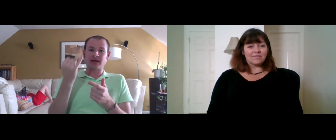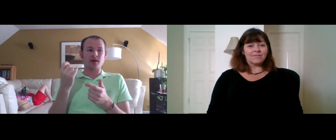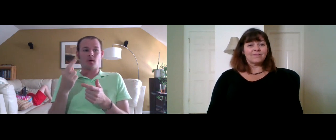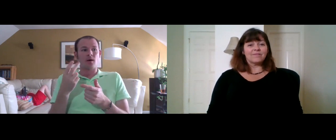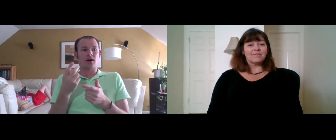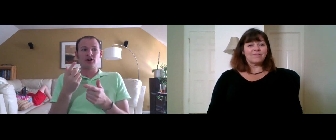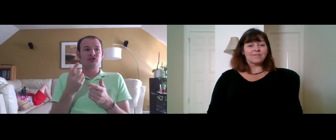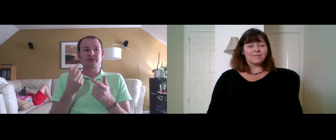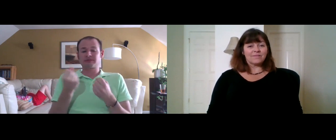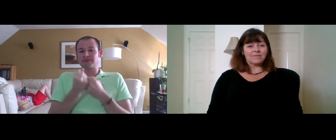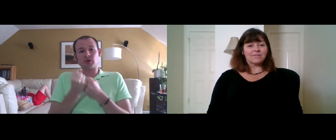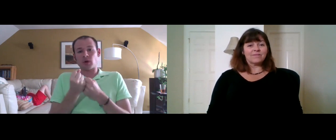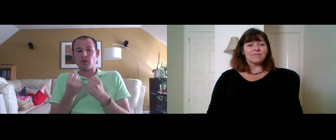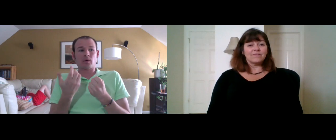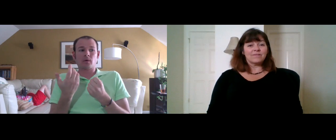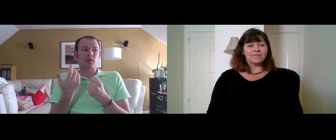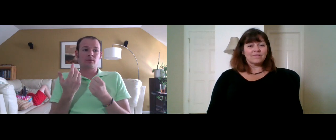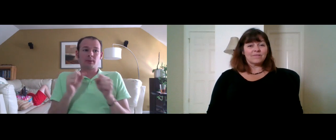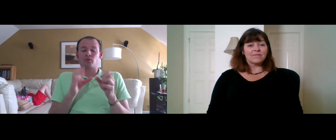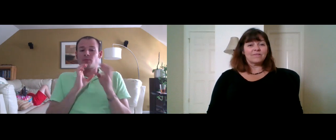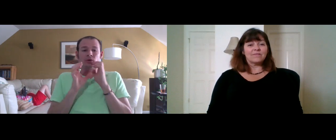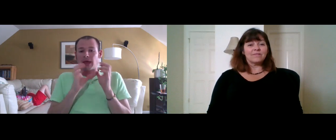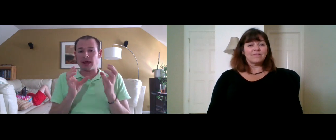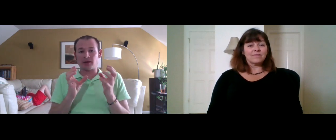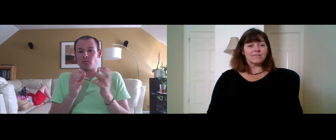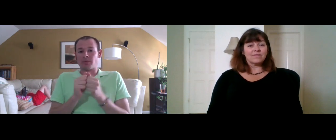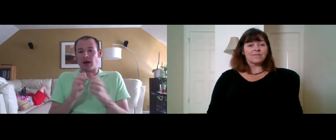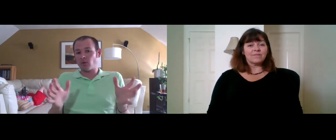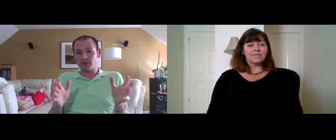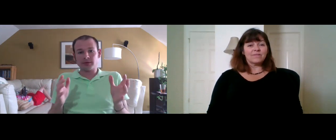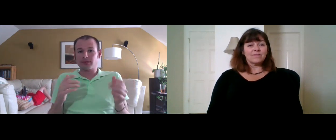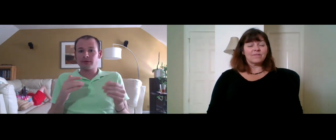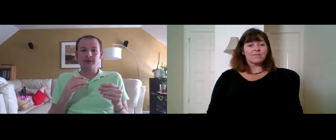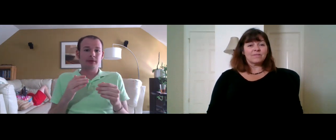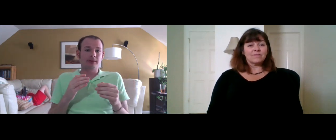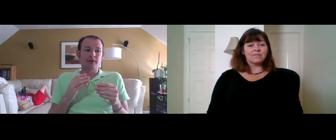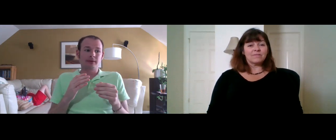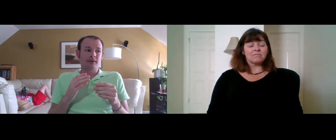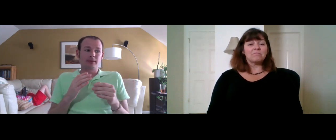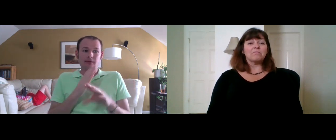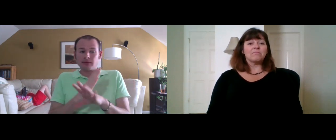I got support and communication without barriers